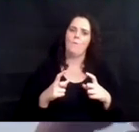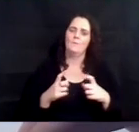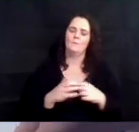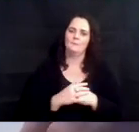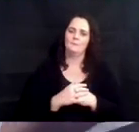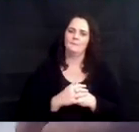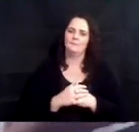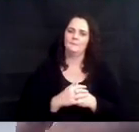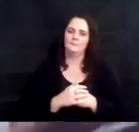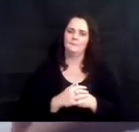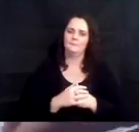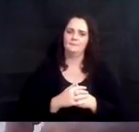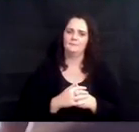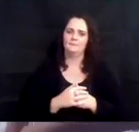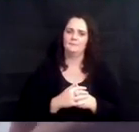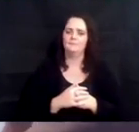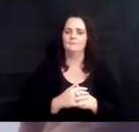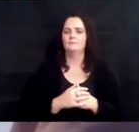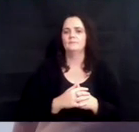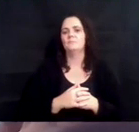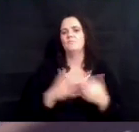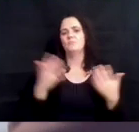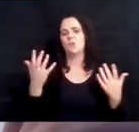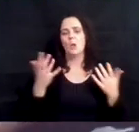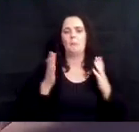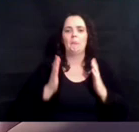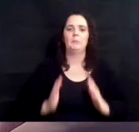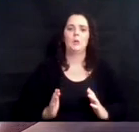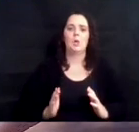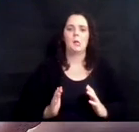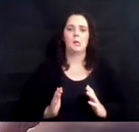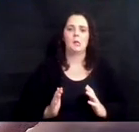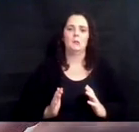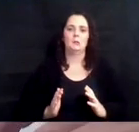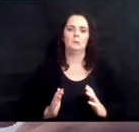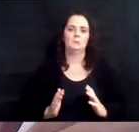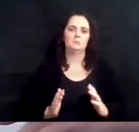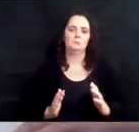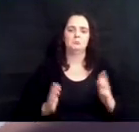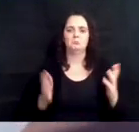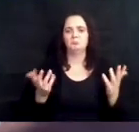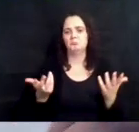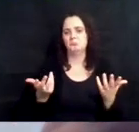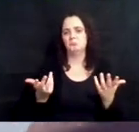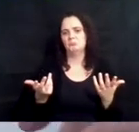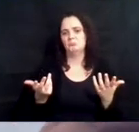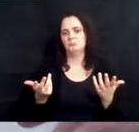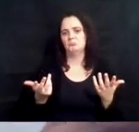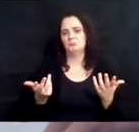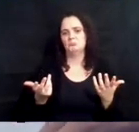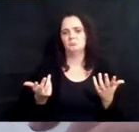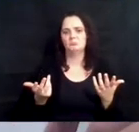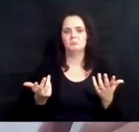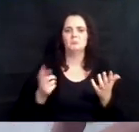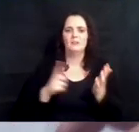So, I'm gonna imagine his body here, okay, and his legs,